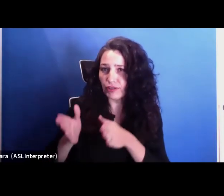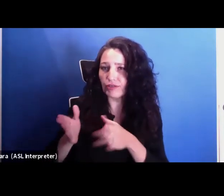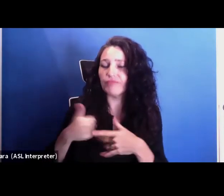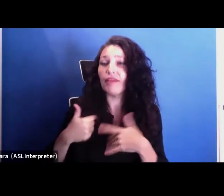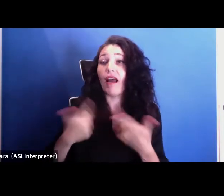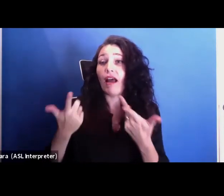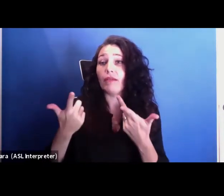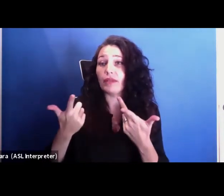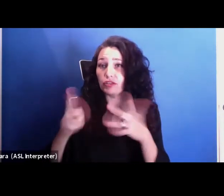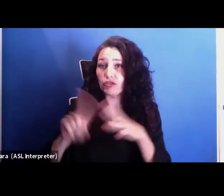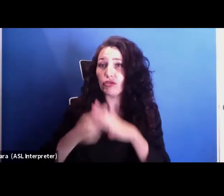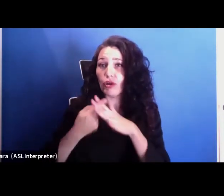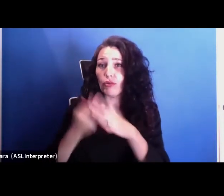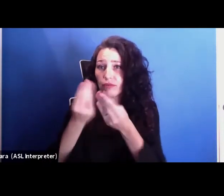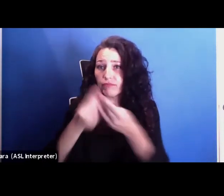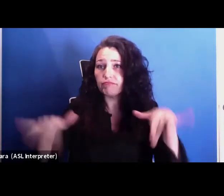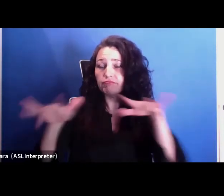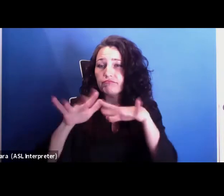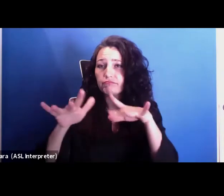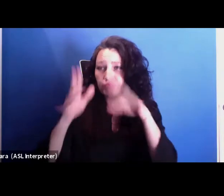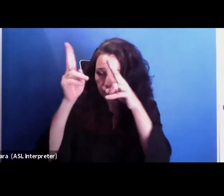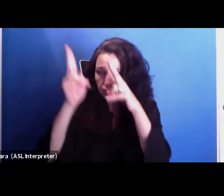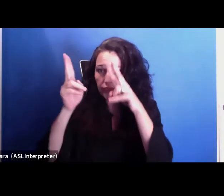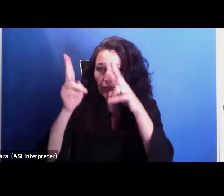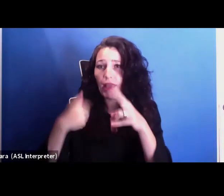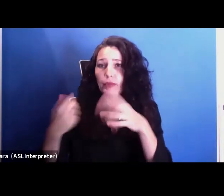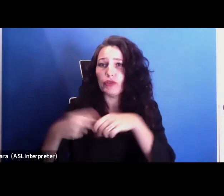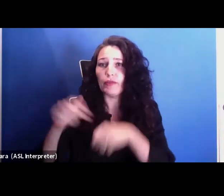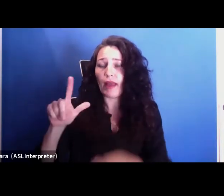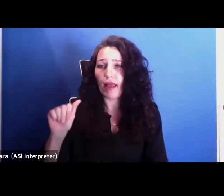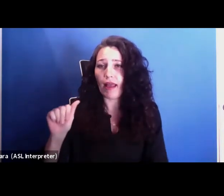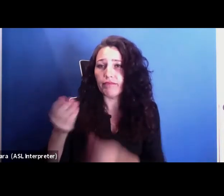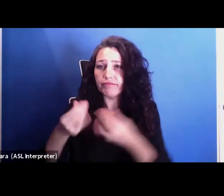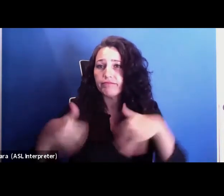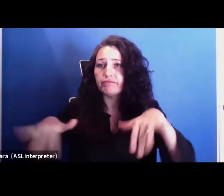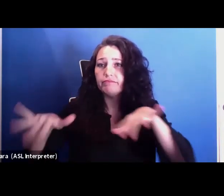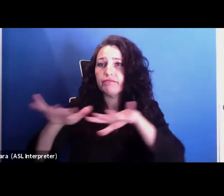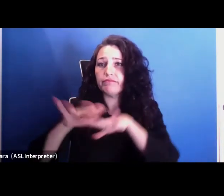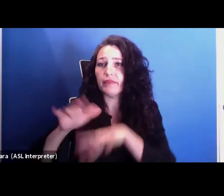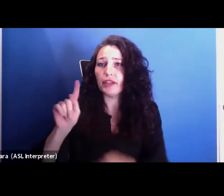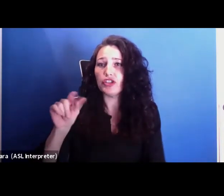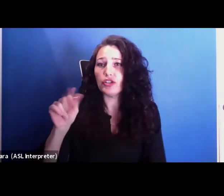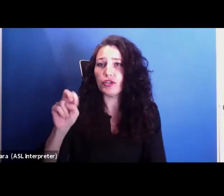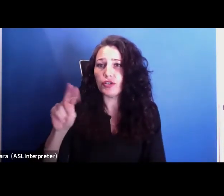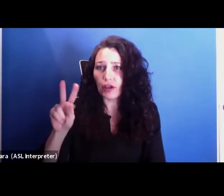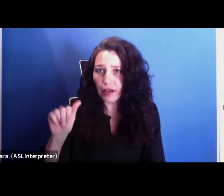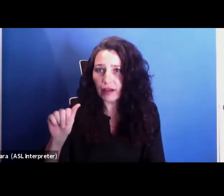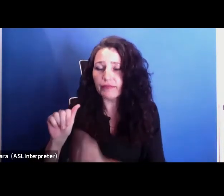I'm joining you today from Los Angeles, which is the unseated territory of the Tongva and Chumash peoples